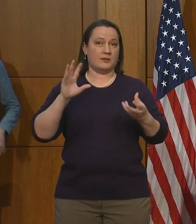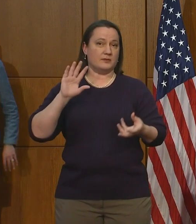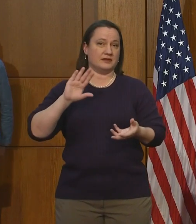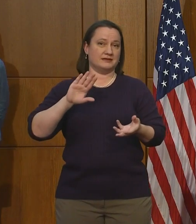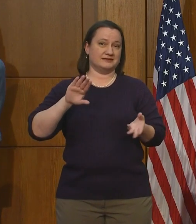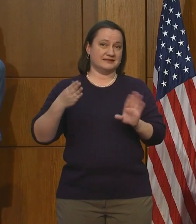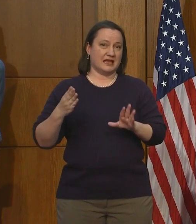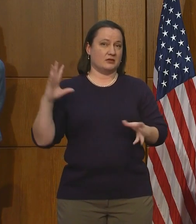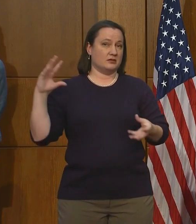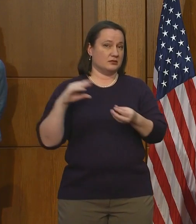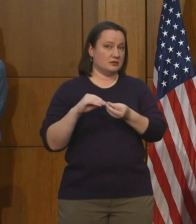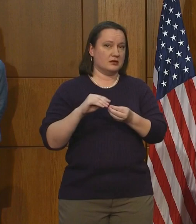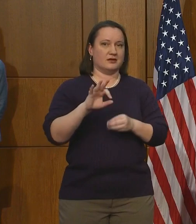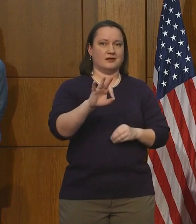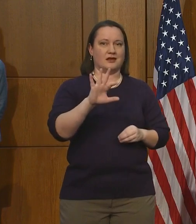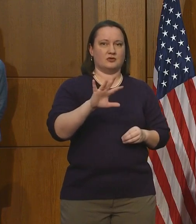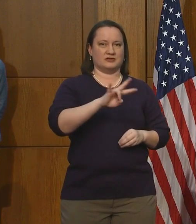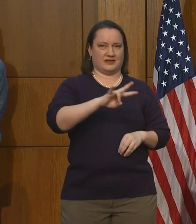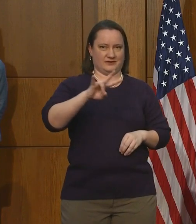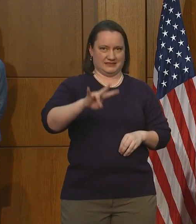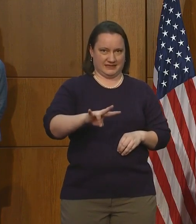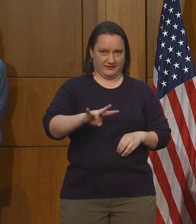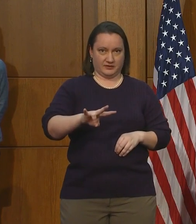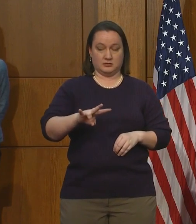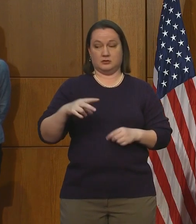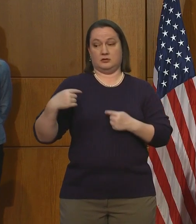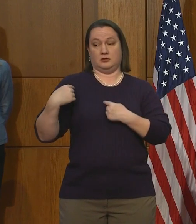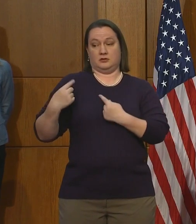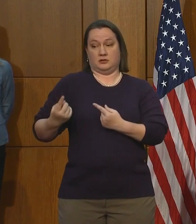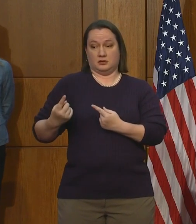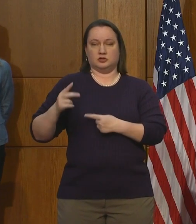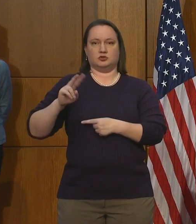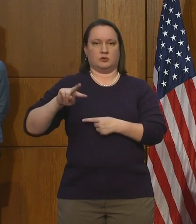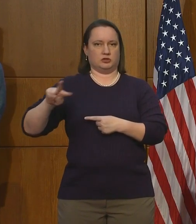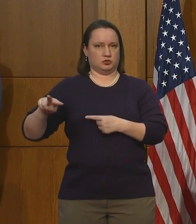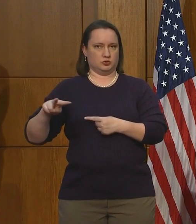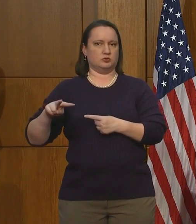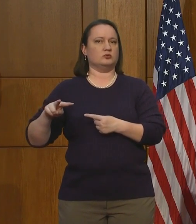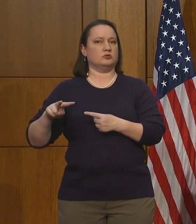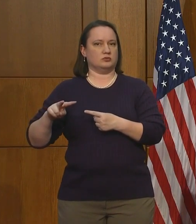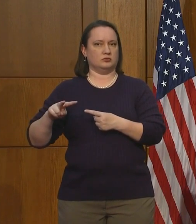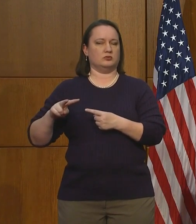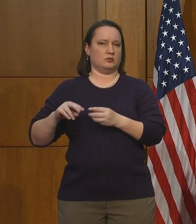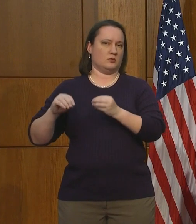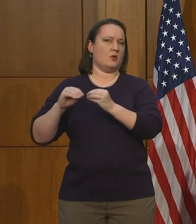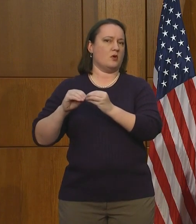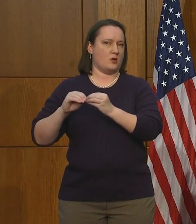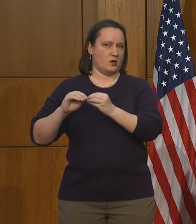HUNDRED AND FIFTY NINE TOTAL DEATHS ARE NINE HUNDRED AND SEVENTY SEVEN THAT REPRESENTS